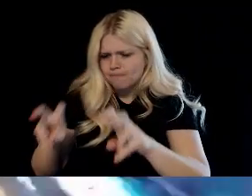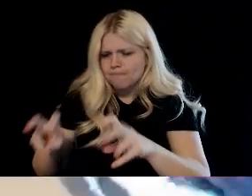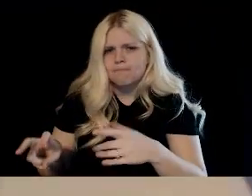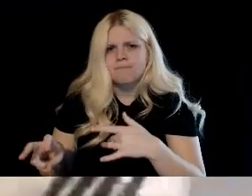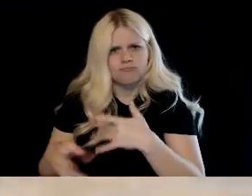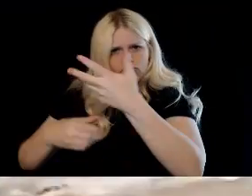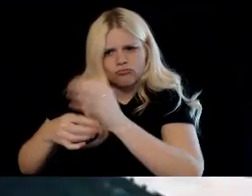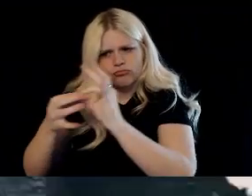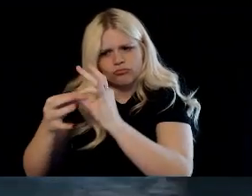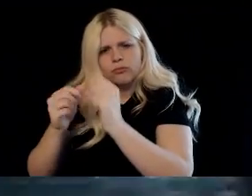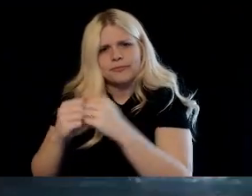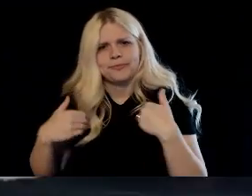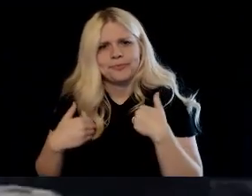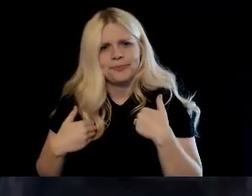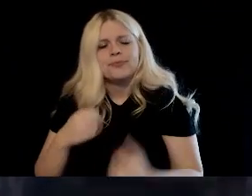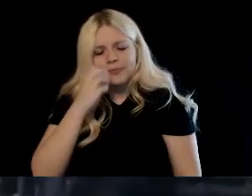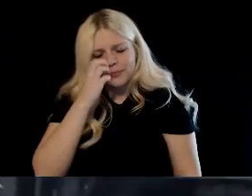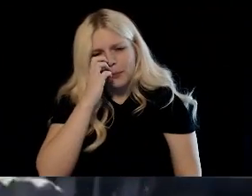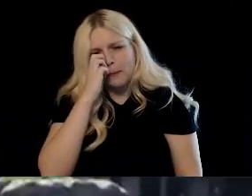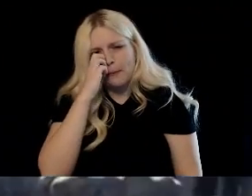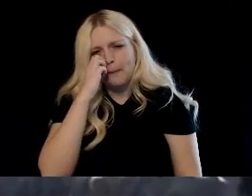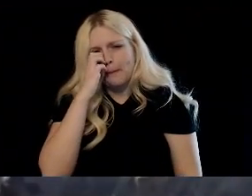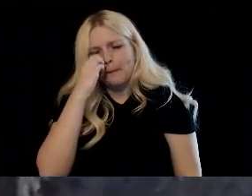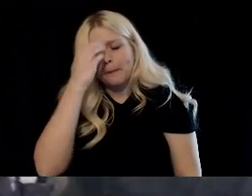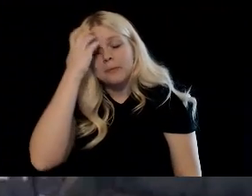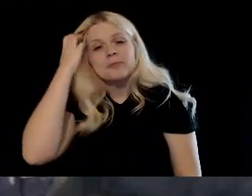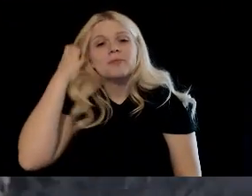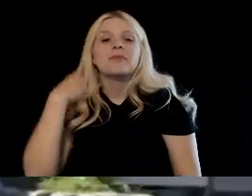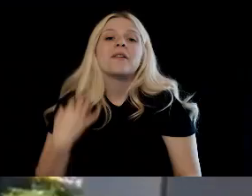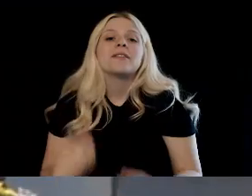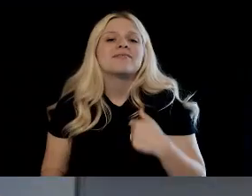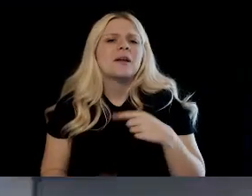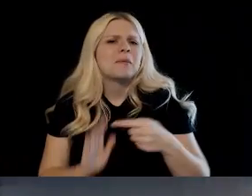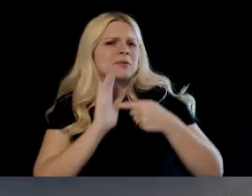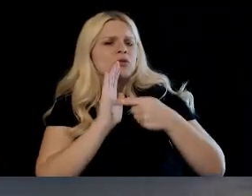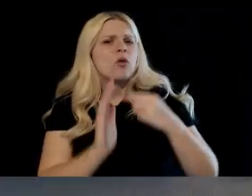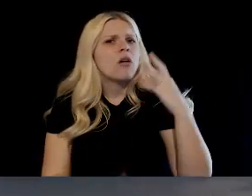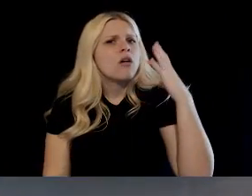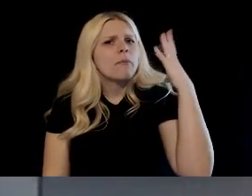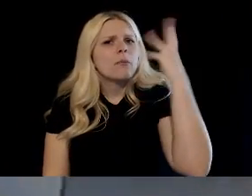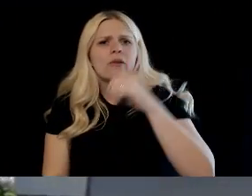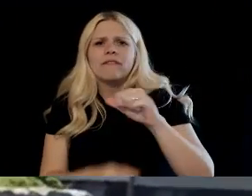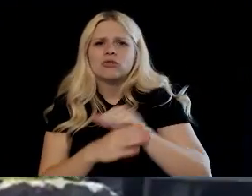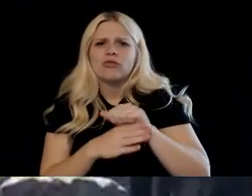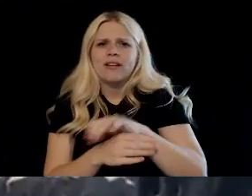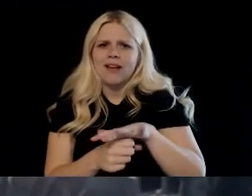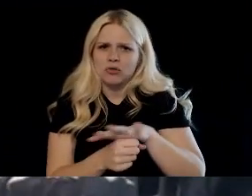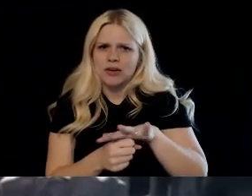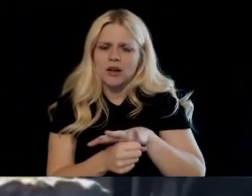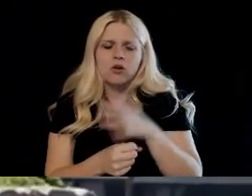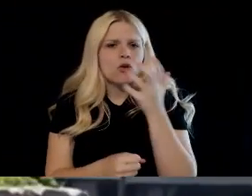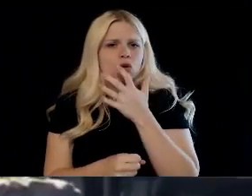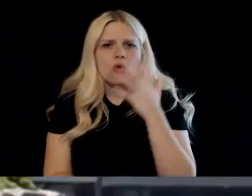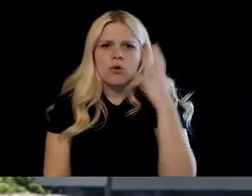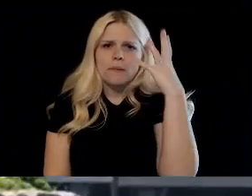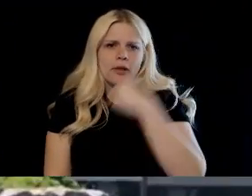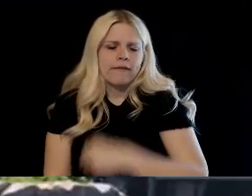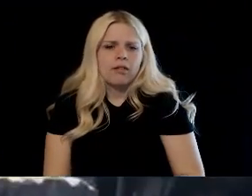So I wanna add, I'm just gonna stand out here and show you this gorgeous training vista while we answer some of your questions. Most all the species up here do